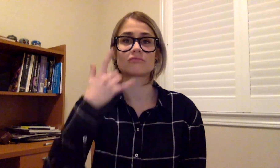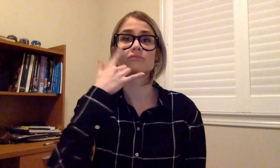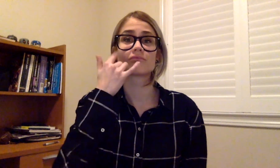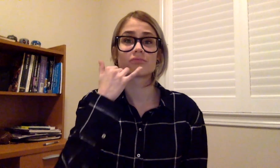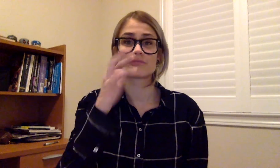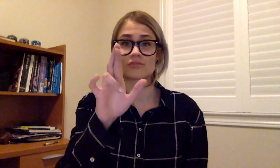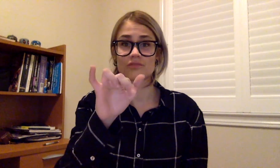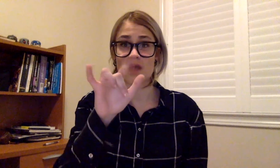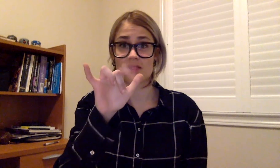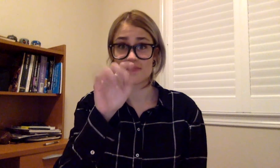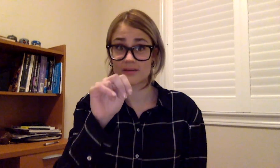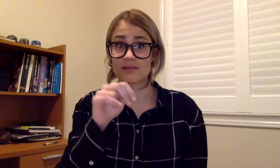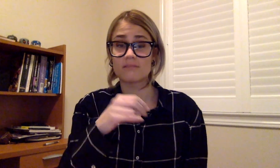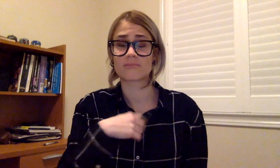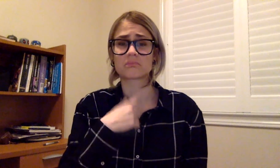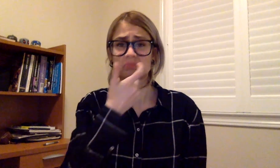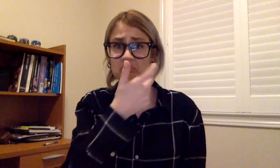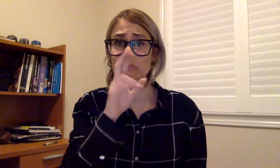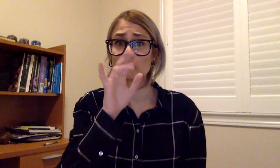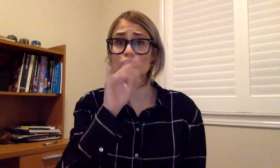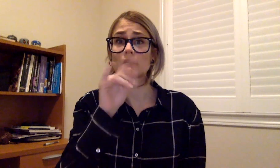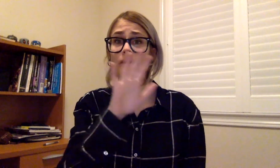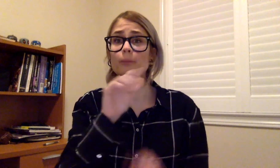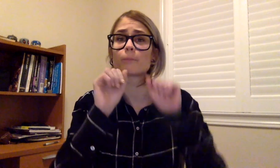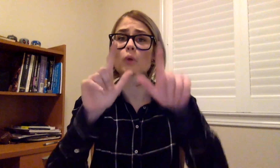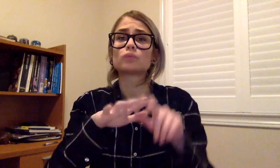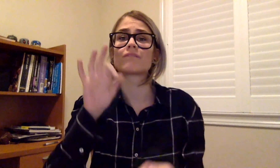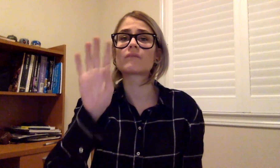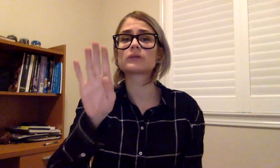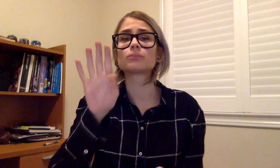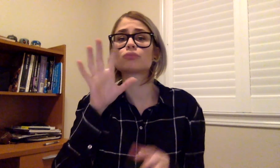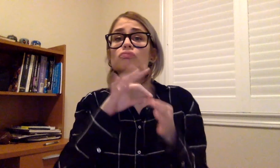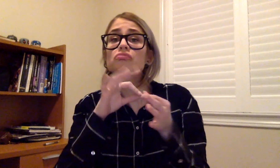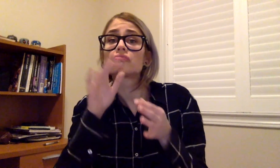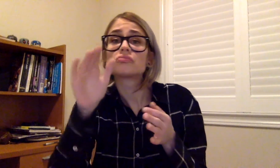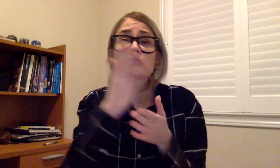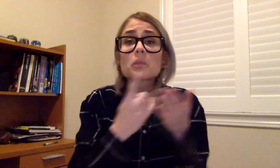I’m (sign name) Rylyn, R-Y-L-Y-N. I saw Rikki posted on her Facebook status that she was looking for